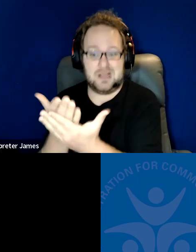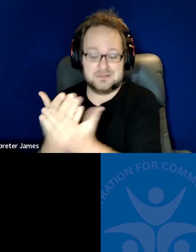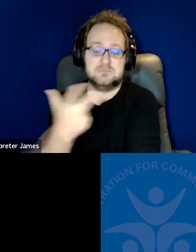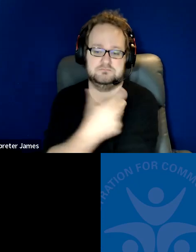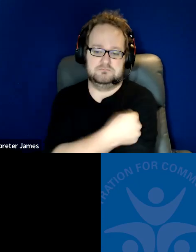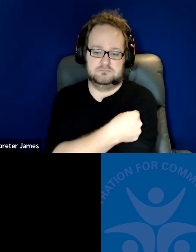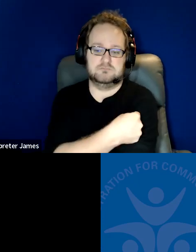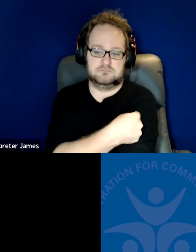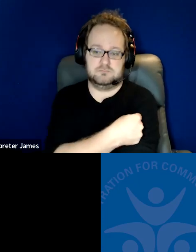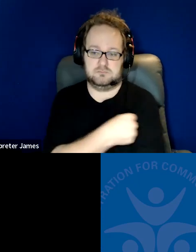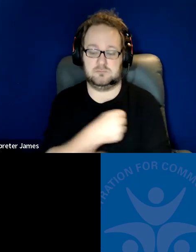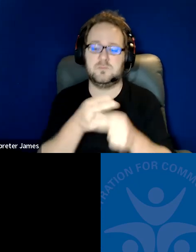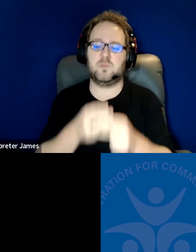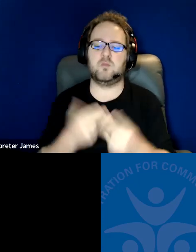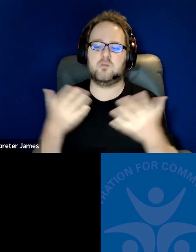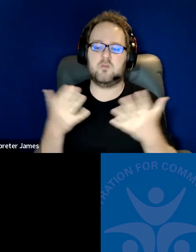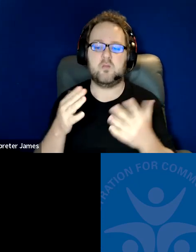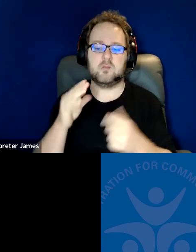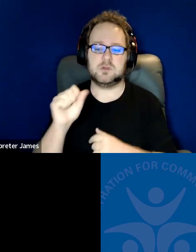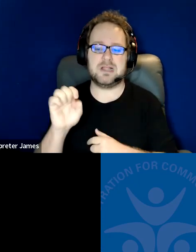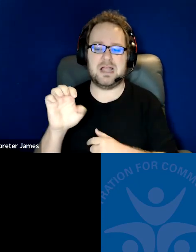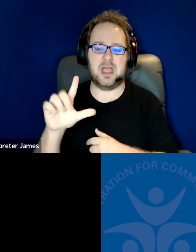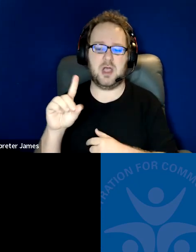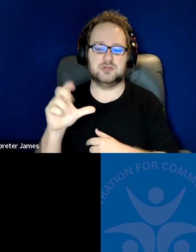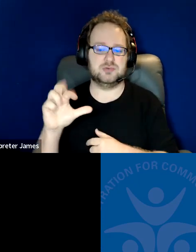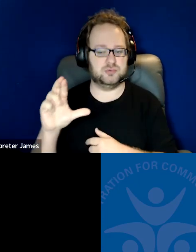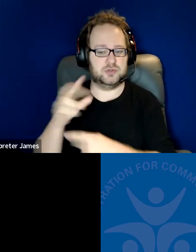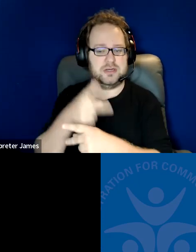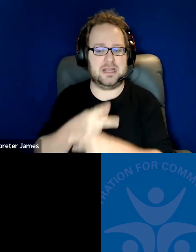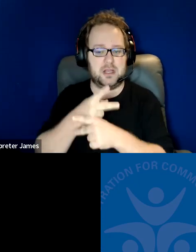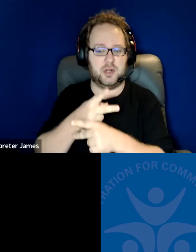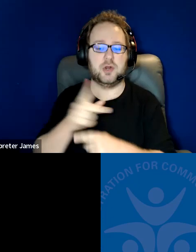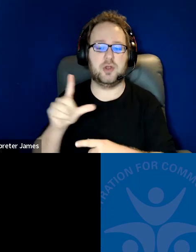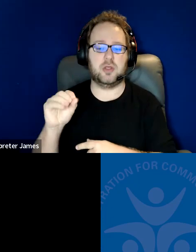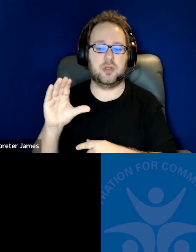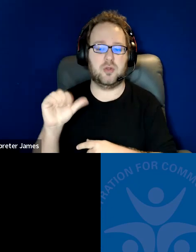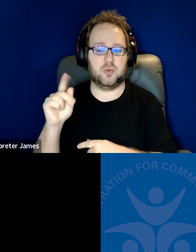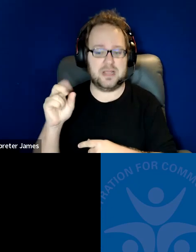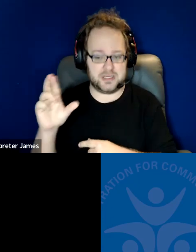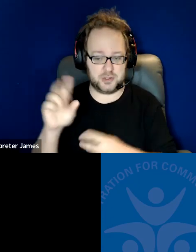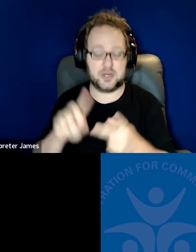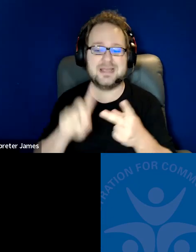These are called the Elder Care Locator and the Disability Information and Access Line or Dial.